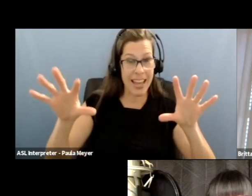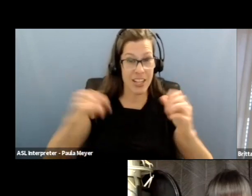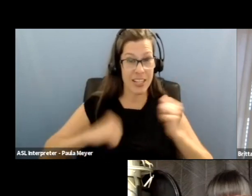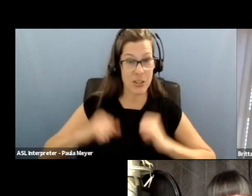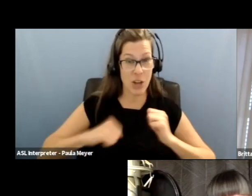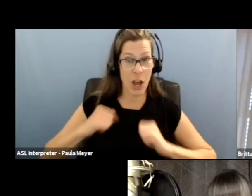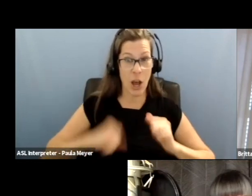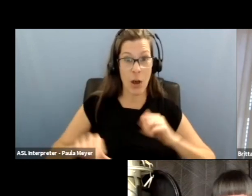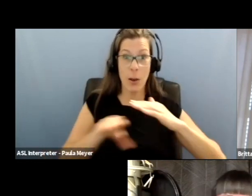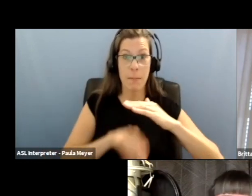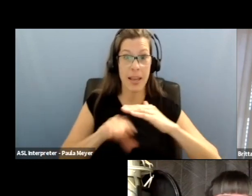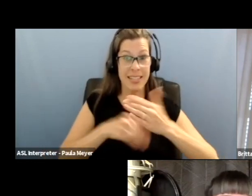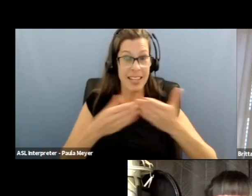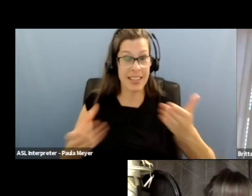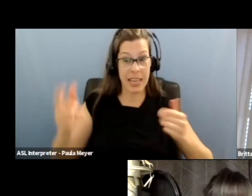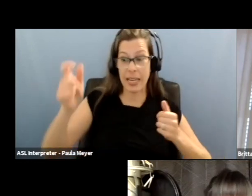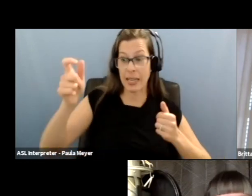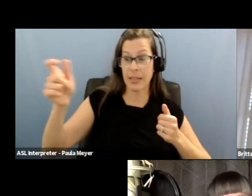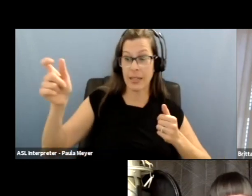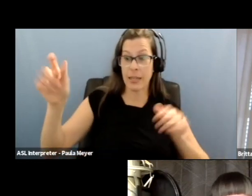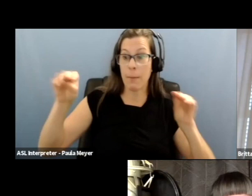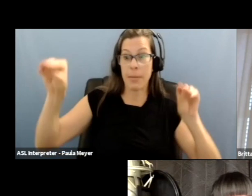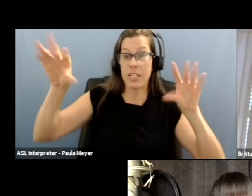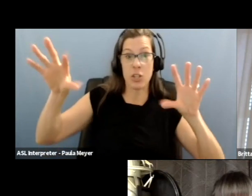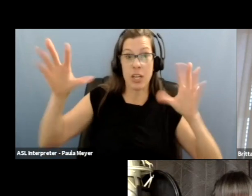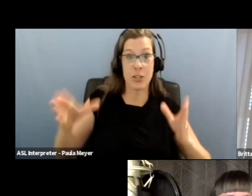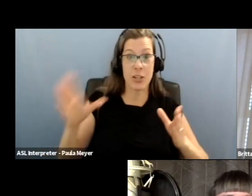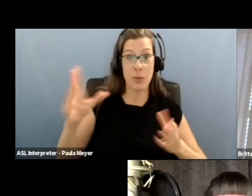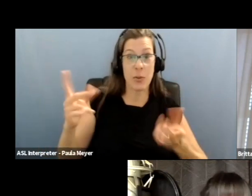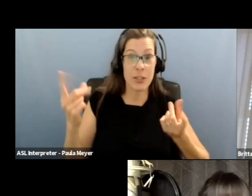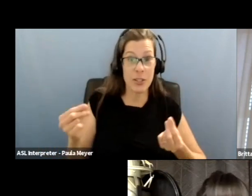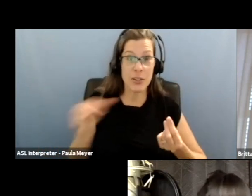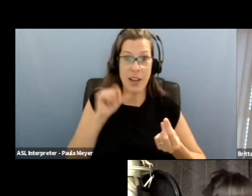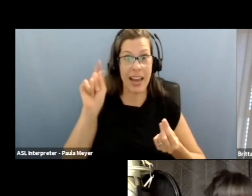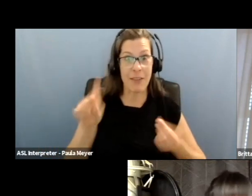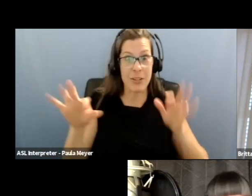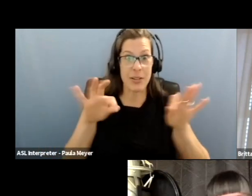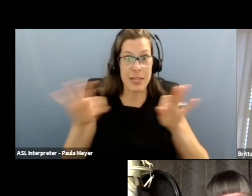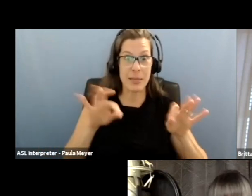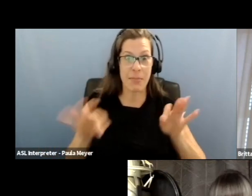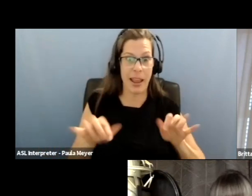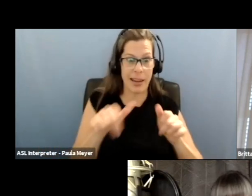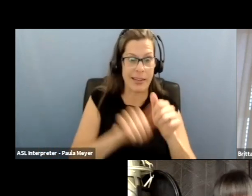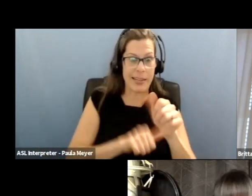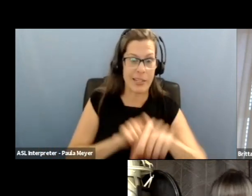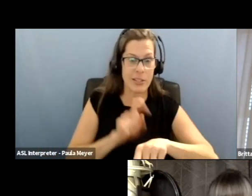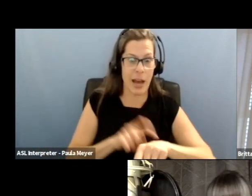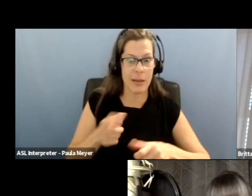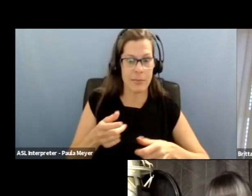things that the magician is going to constantly do so that I don't have to explain to you what they're doing with the card. I can just use a shorthand.